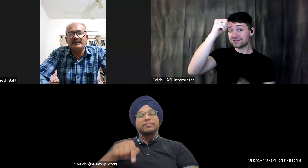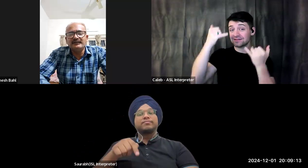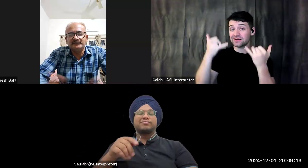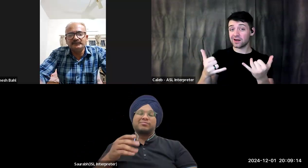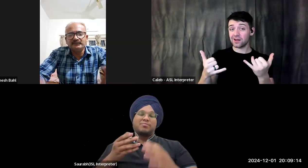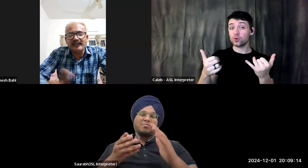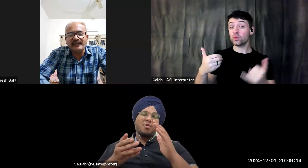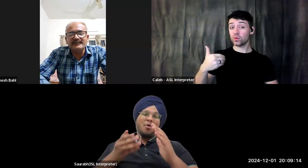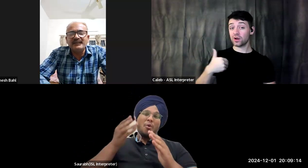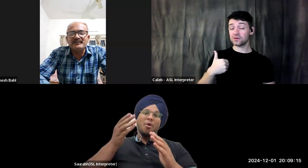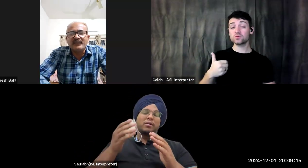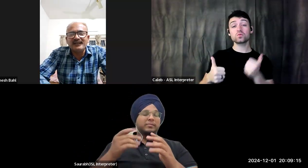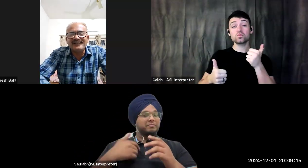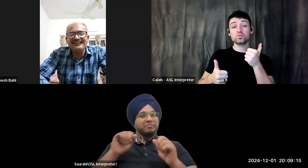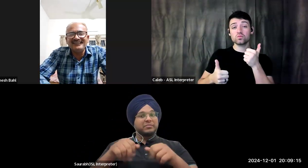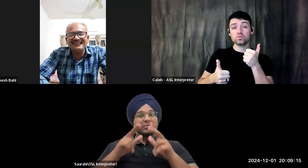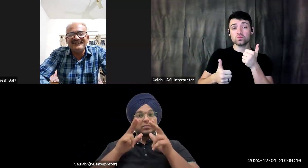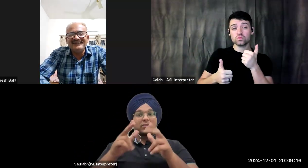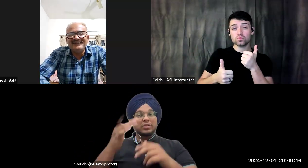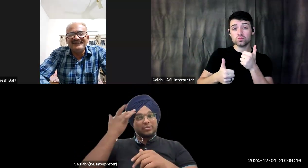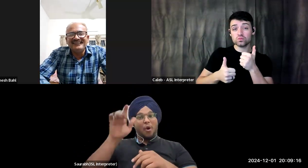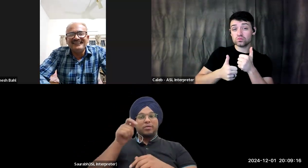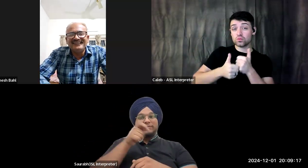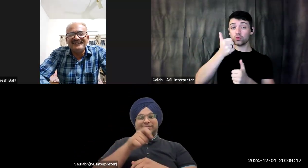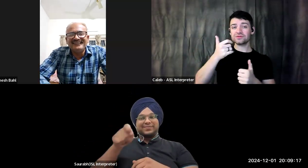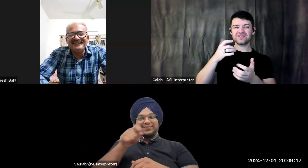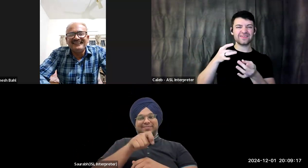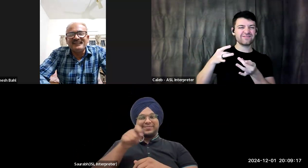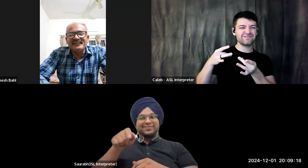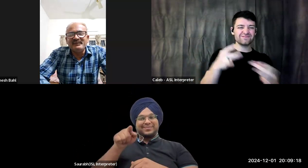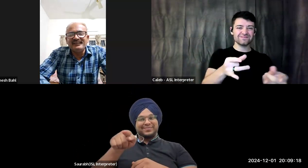I can say the smart cane.